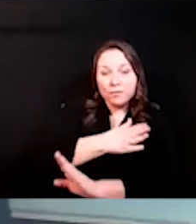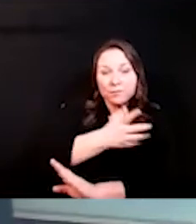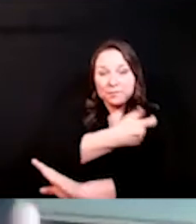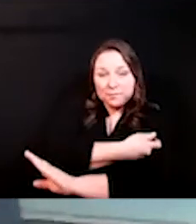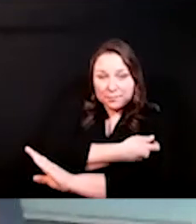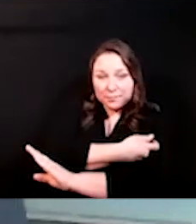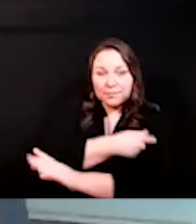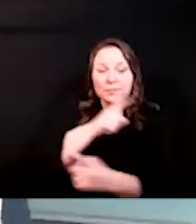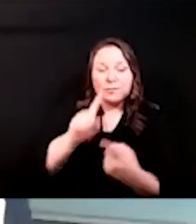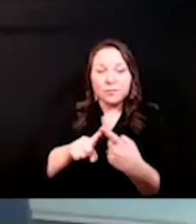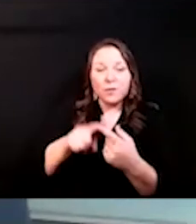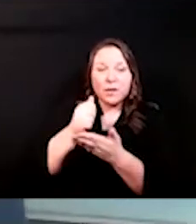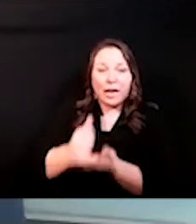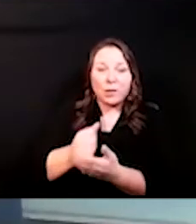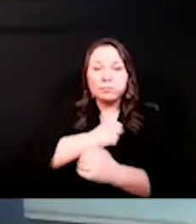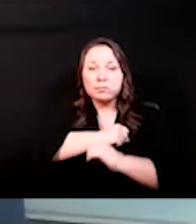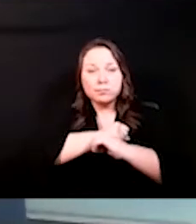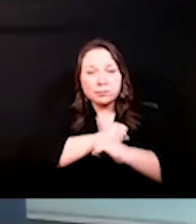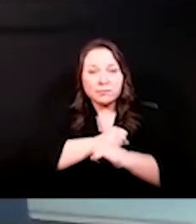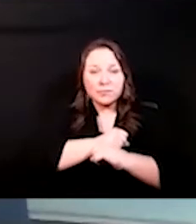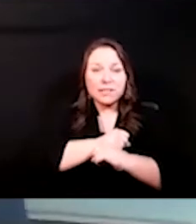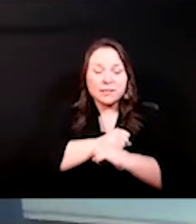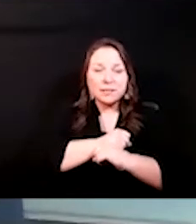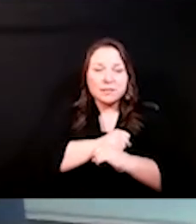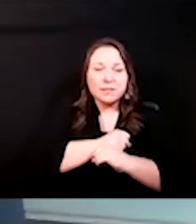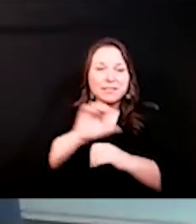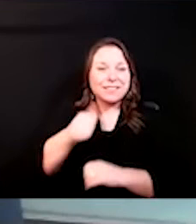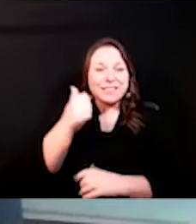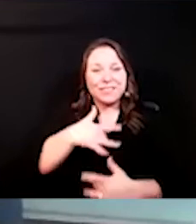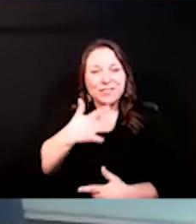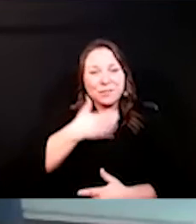COUNTER PAIN RELIEVER BEFORE THE VACCINE TO